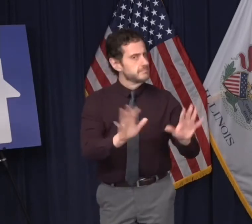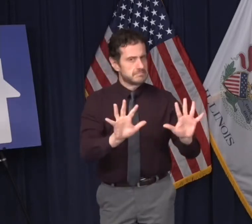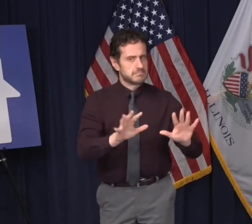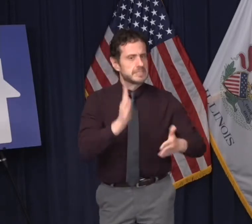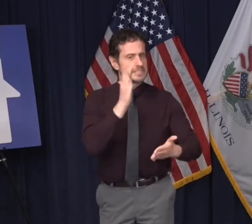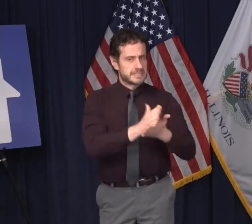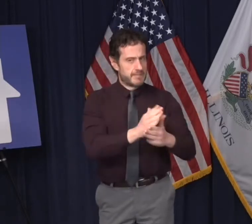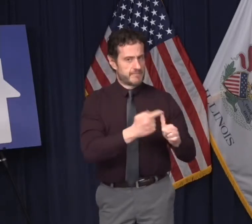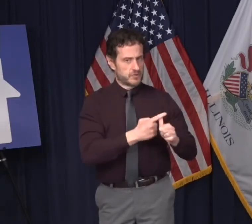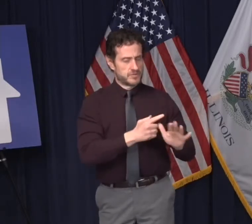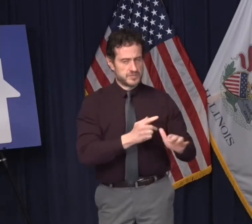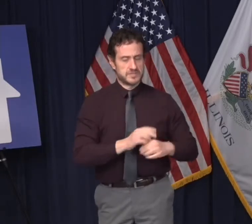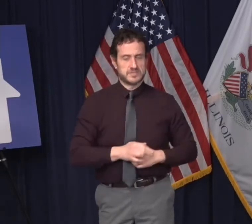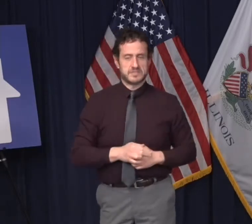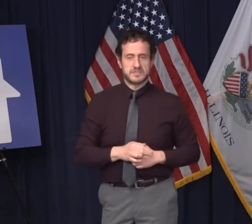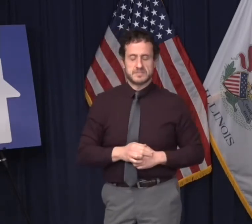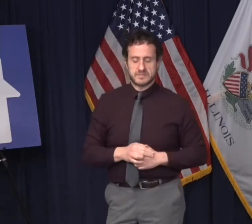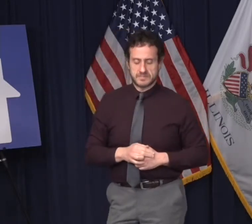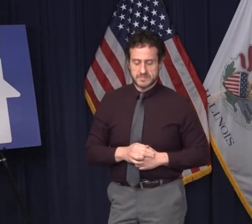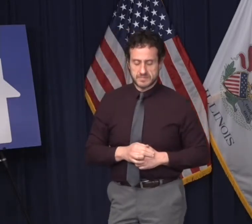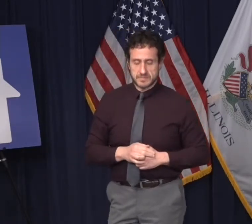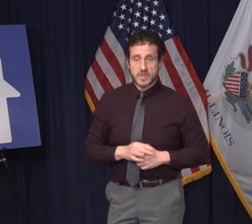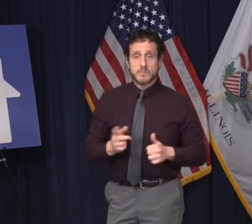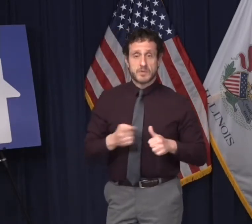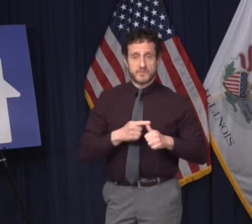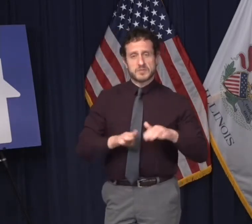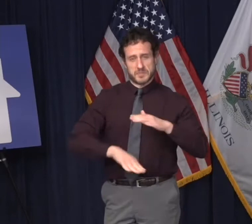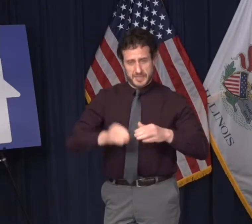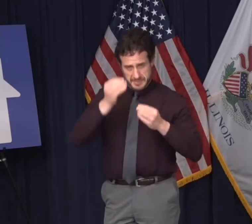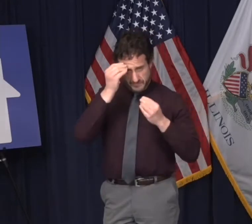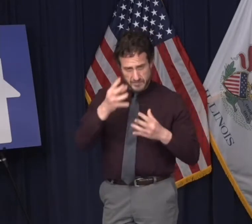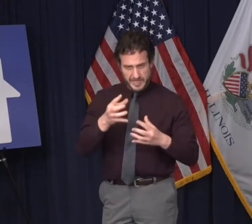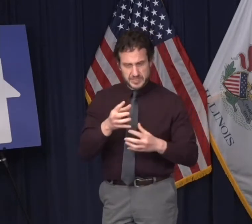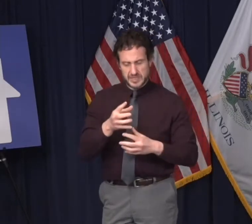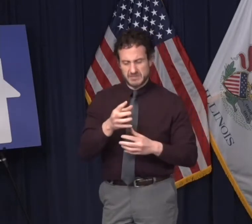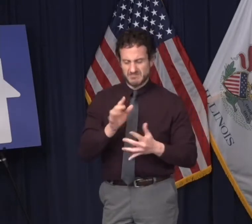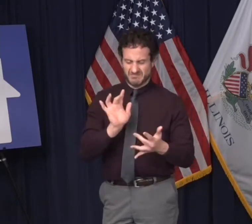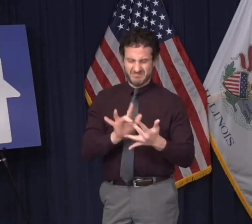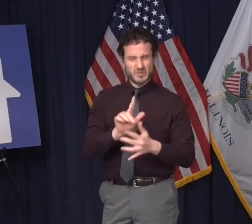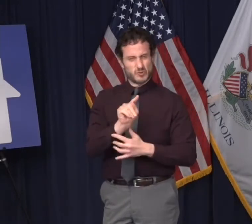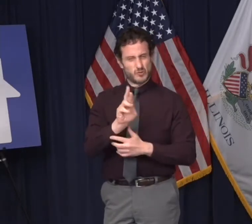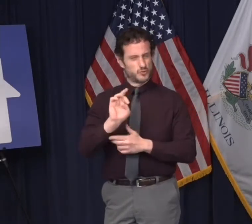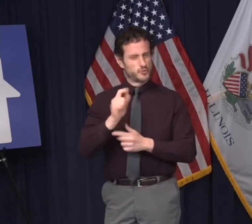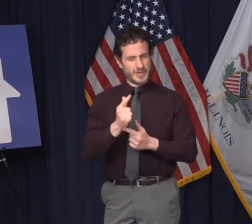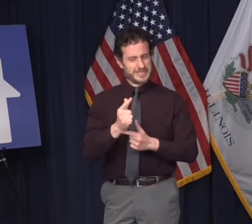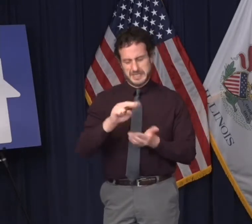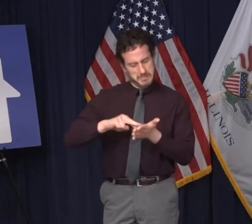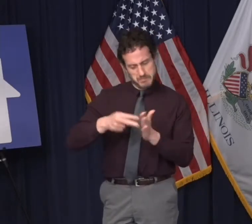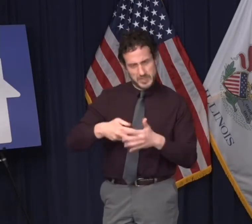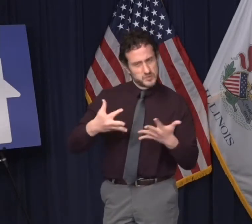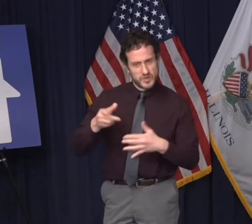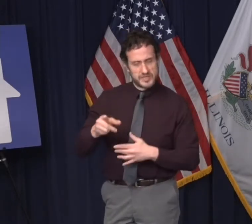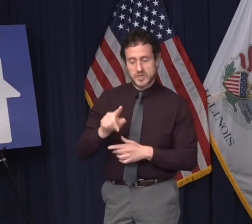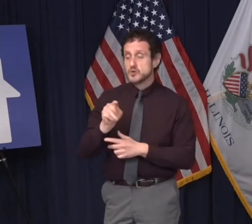THAT WE HAVE TO REDUCE OUR SPREAD RATE, SEEK DIAGNOSES AND STOP OUTBREAKS BEFORE THEY HAPPEN. LET'S START WITH THE BASICS.